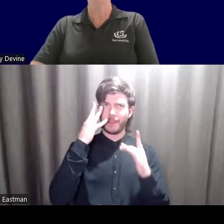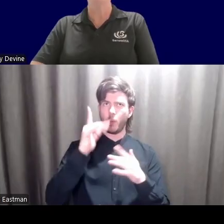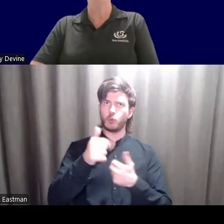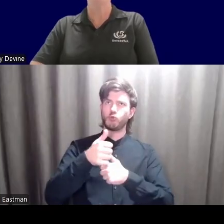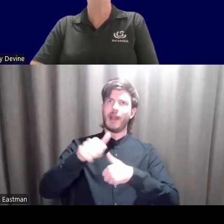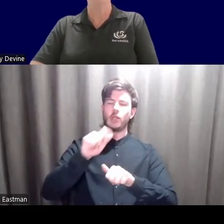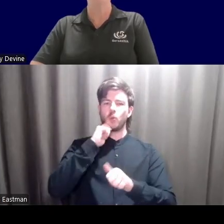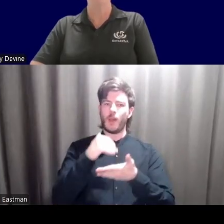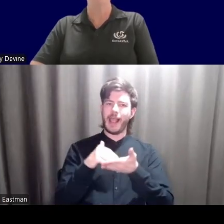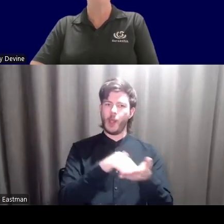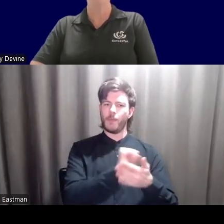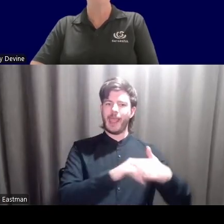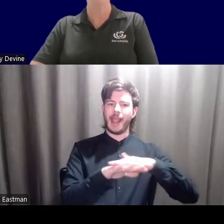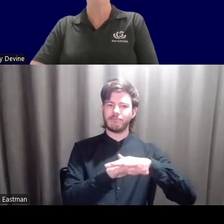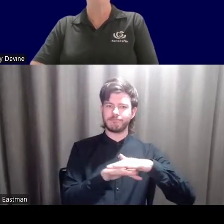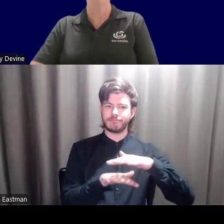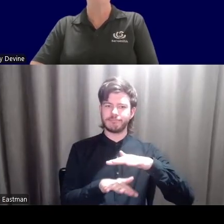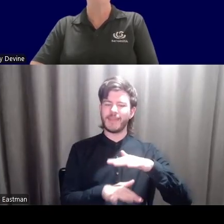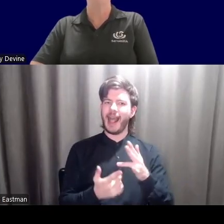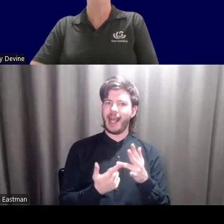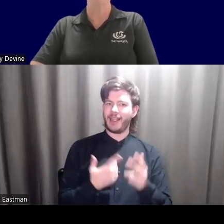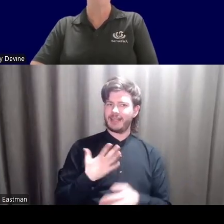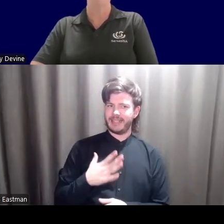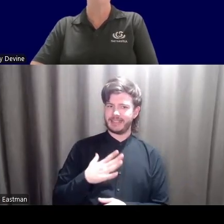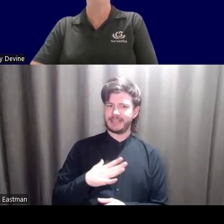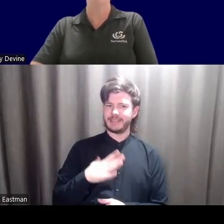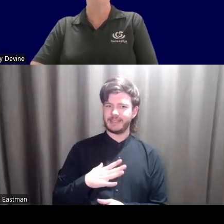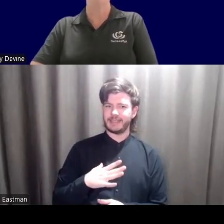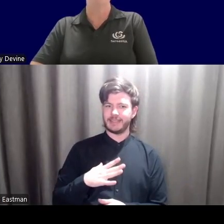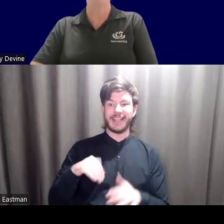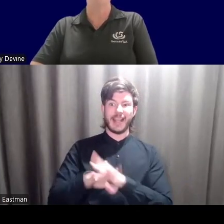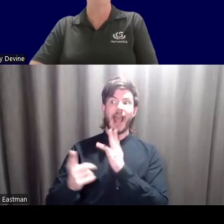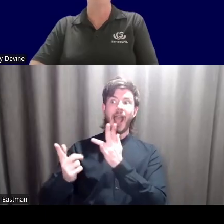be considered contradictory, restrictive or restrictive in comparison to approaches